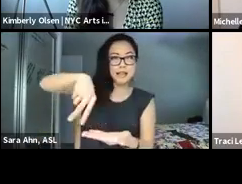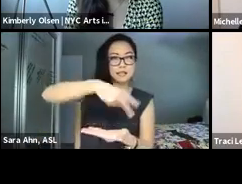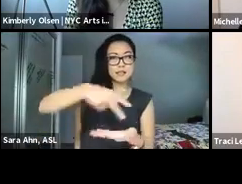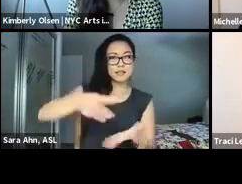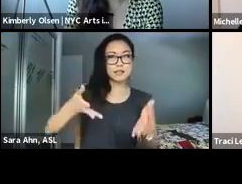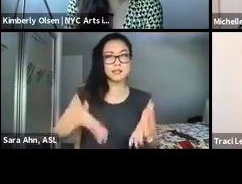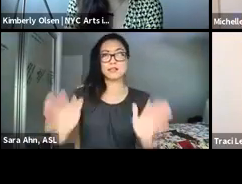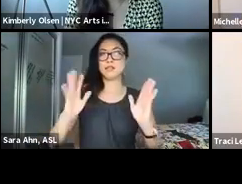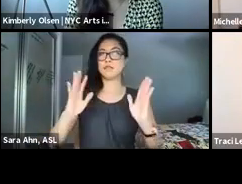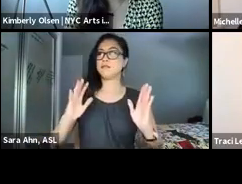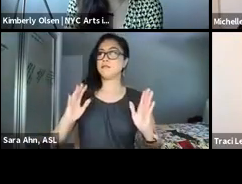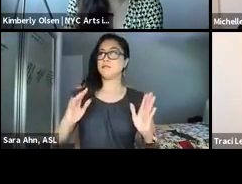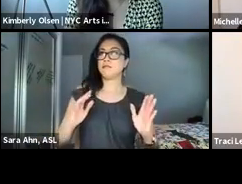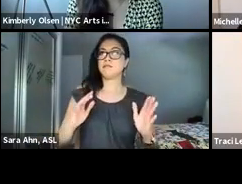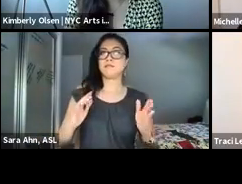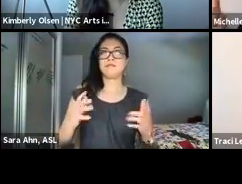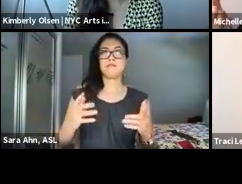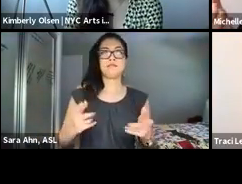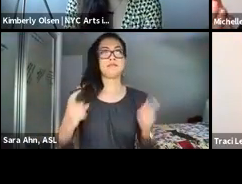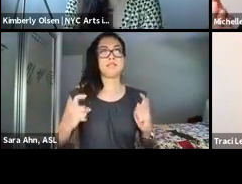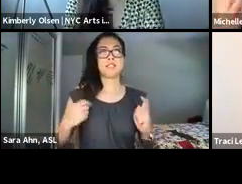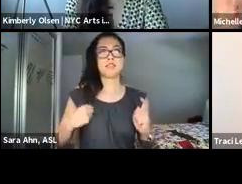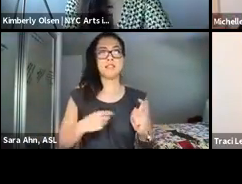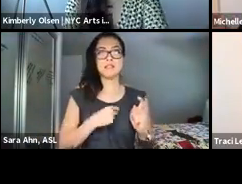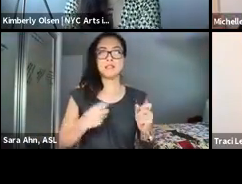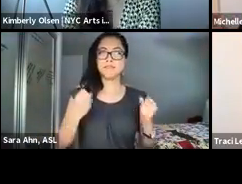jobs? She no longer has the safe space